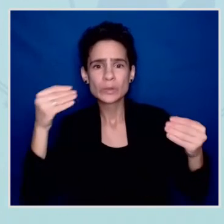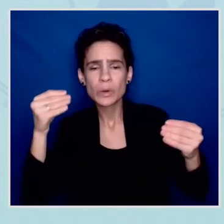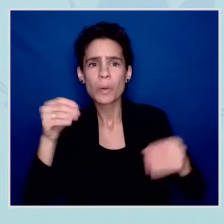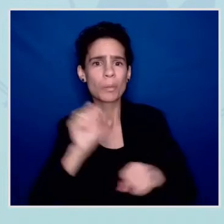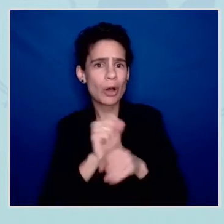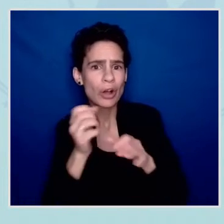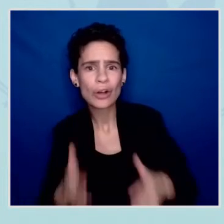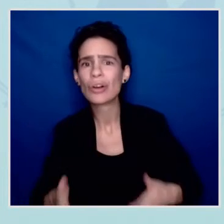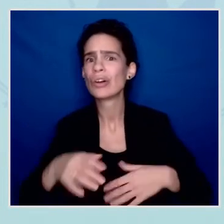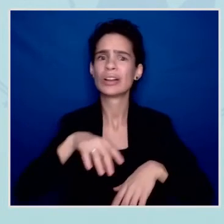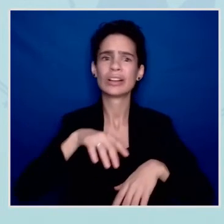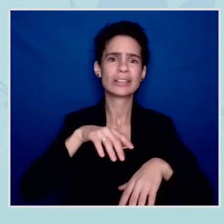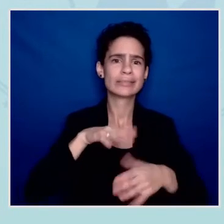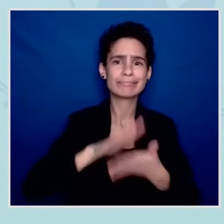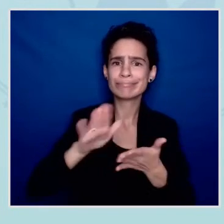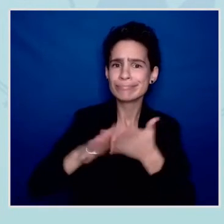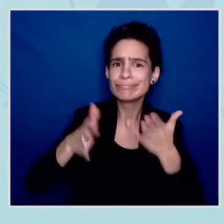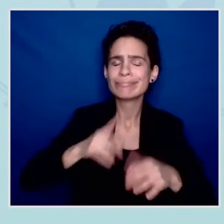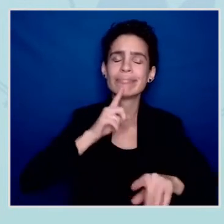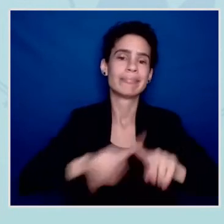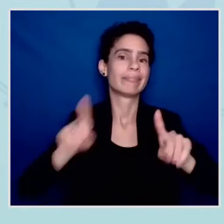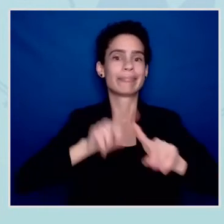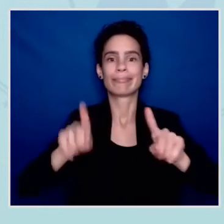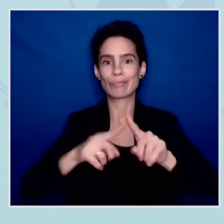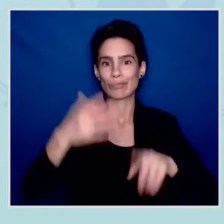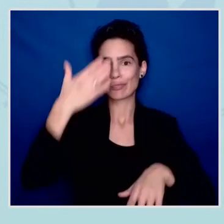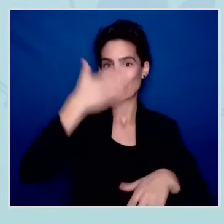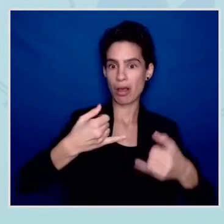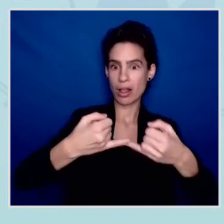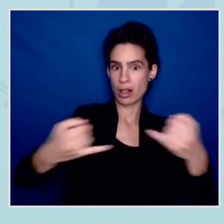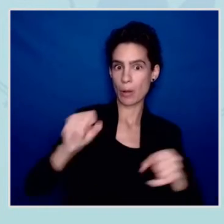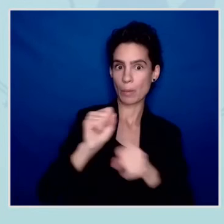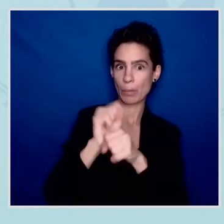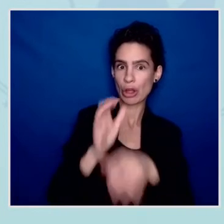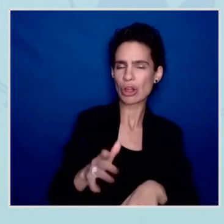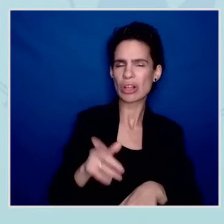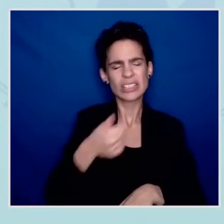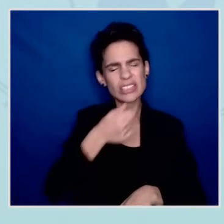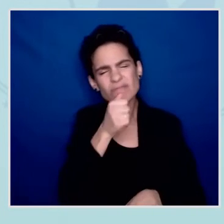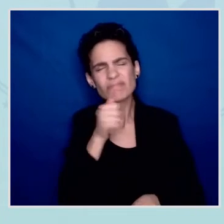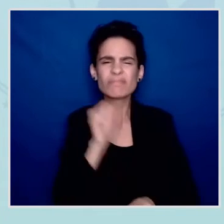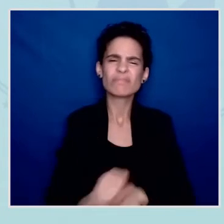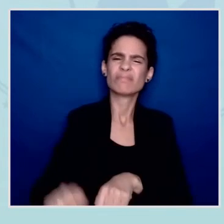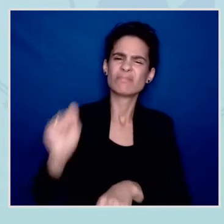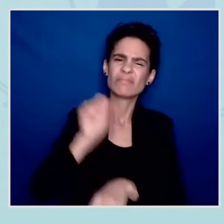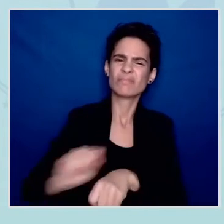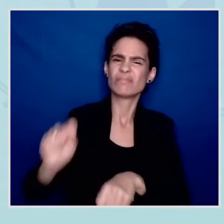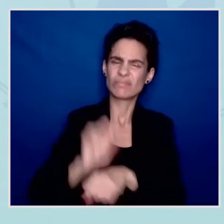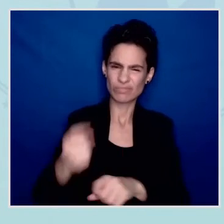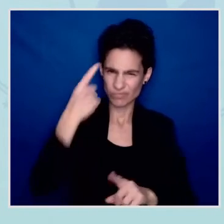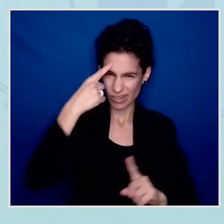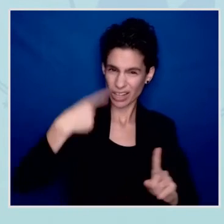ARE HOLDING THE COUNTRY TOGETHER RIGHT NOW. I'VE SEEN IT UP CLOSE AS MAYOR OF THE CITY THAT I LOVE, BOSTON, HEALTHCARE WORKERS, FIRST RESPONDERS, FIRST RESTORE WORKERS, DELIVERY DRIVERS,